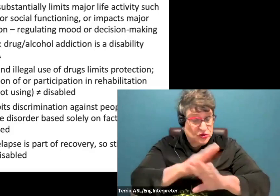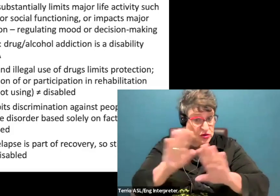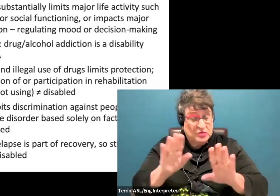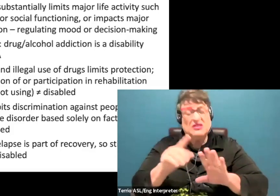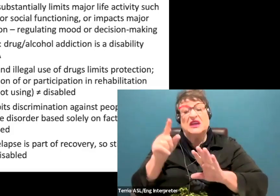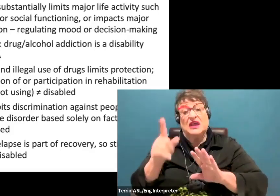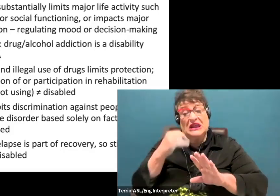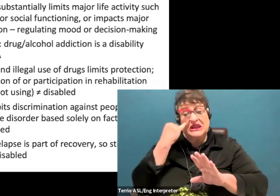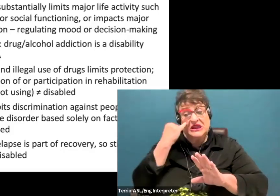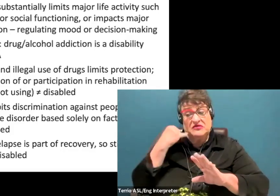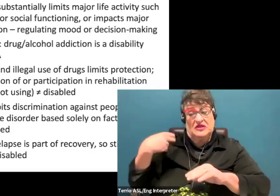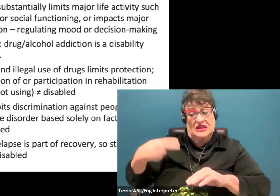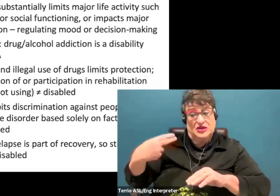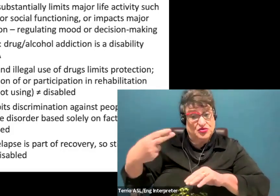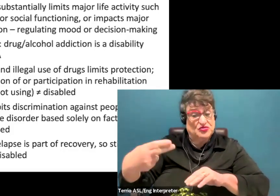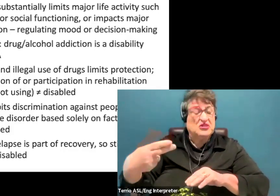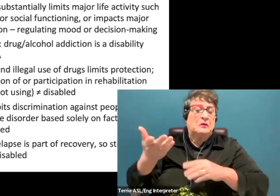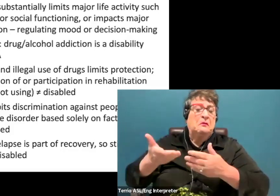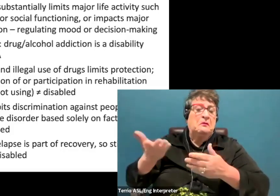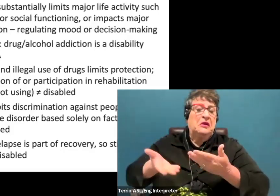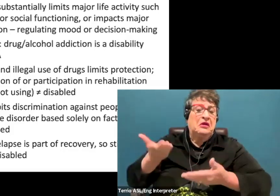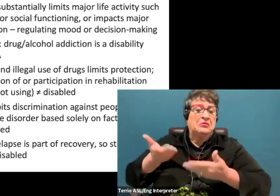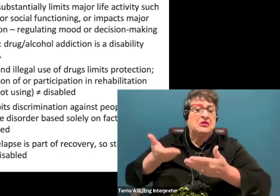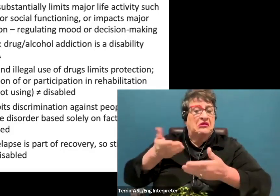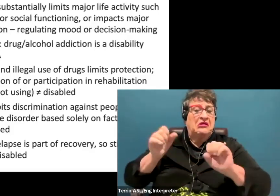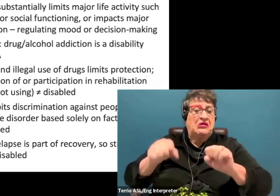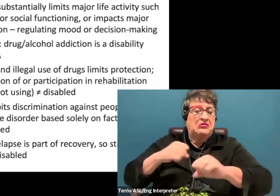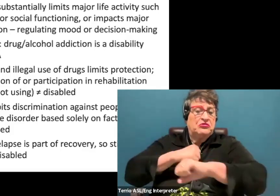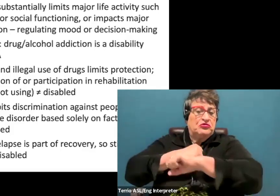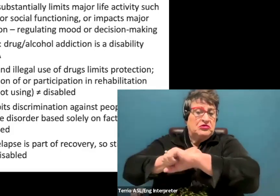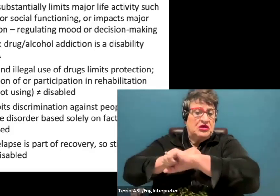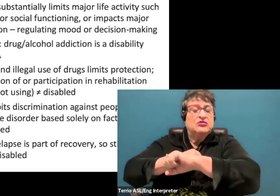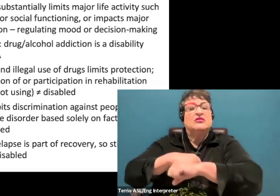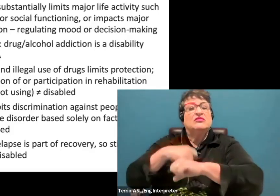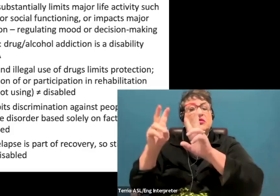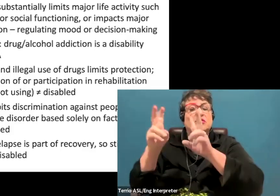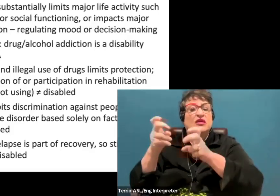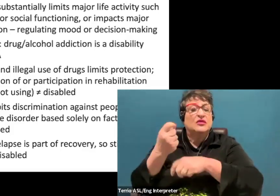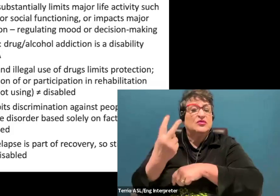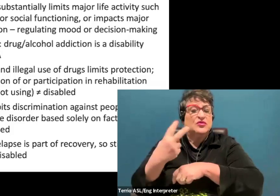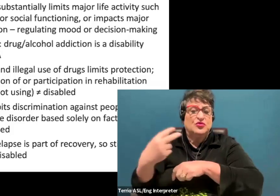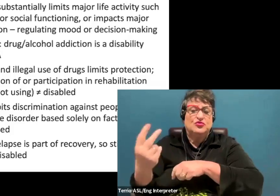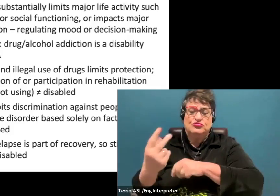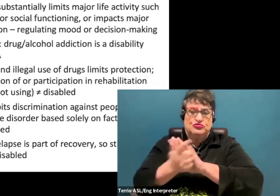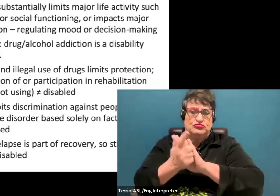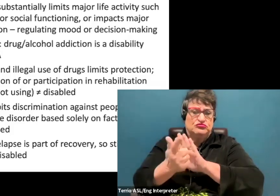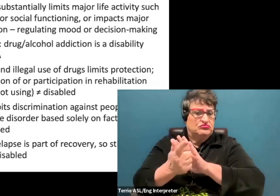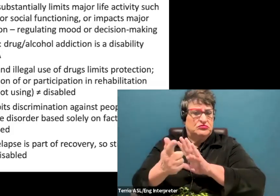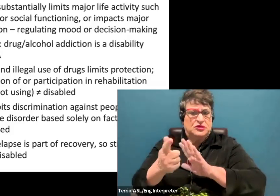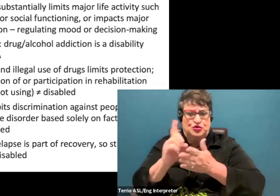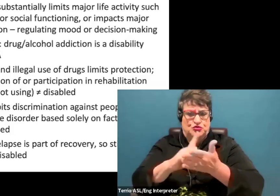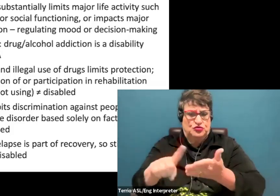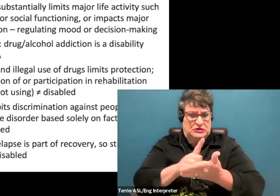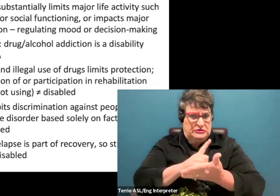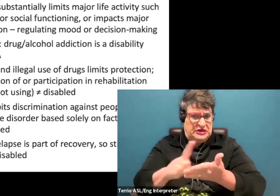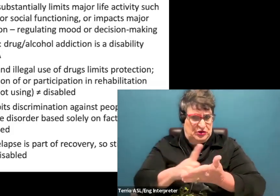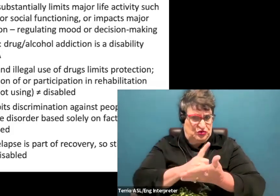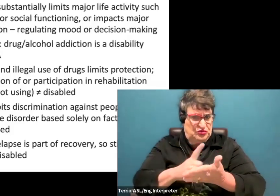it could be protected. Title two prohibits discrimination when people have substance use disorder solely